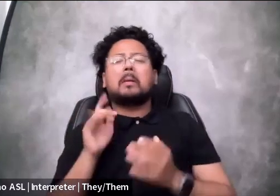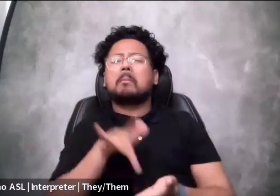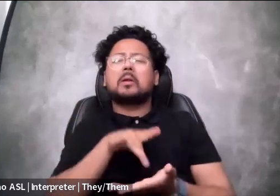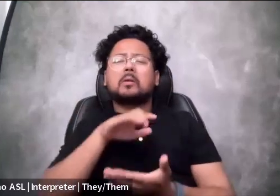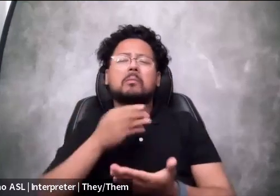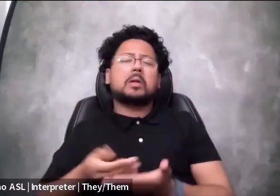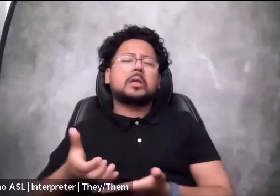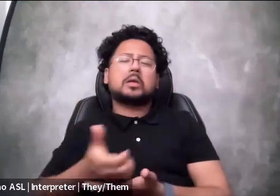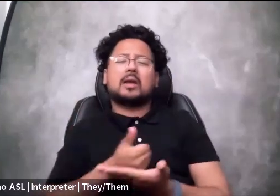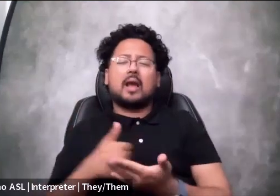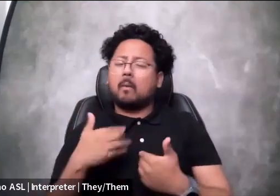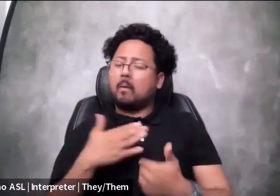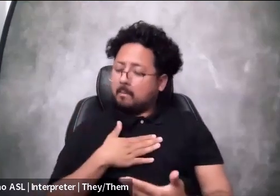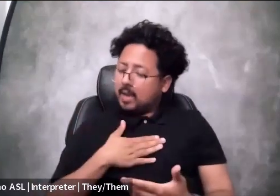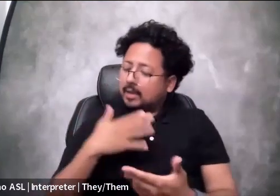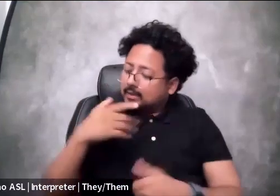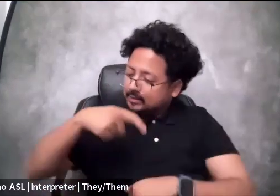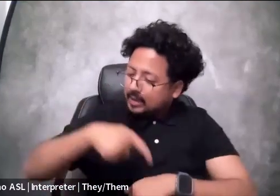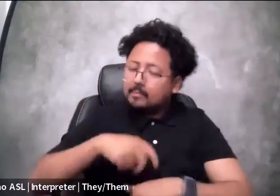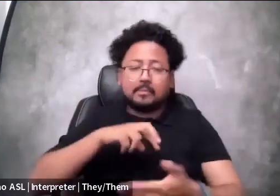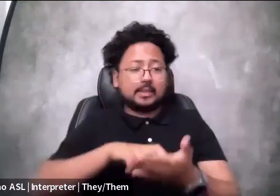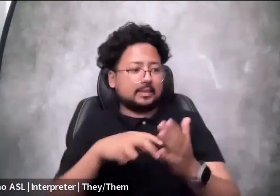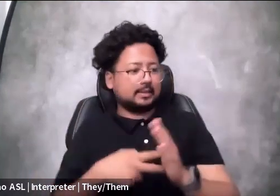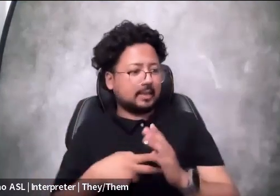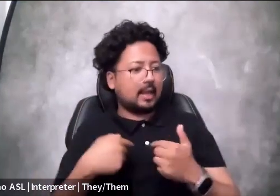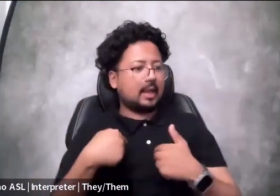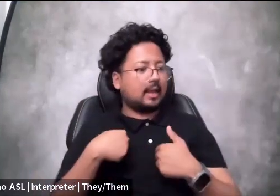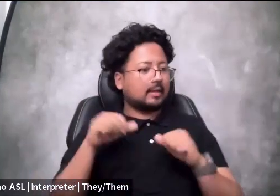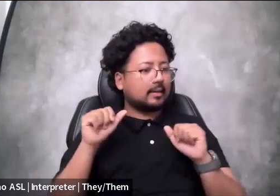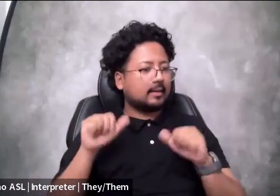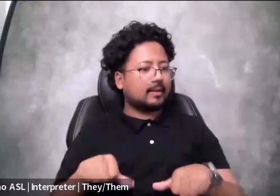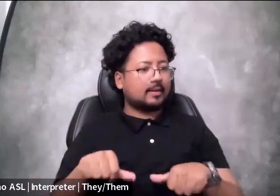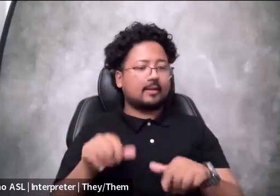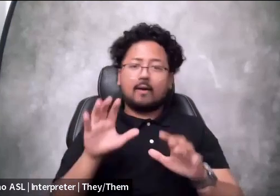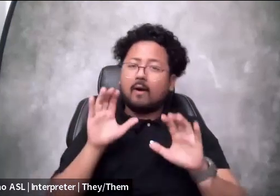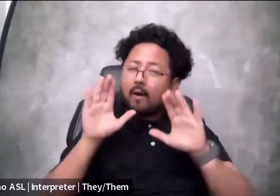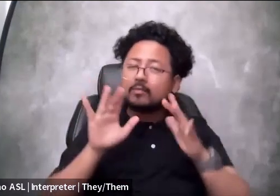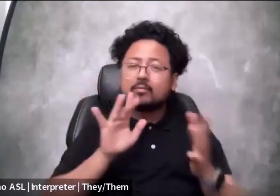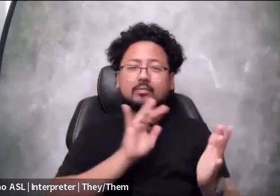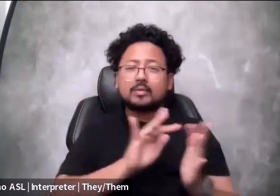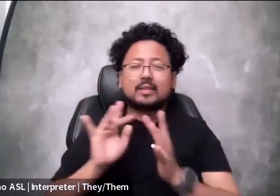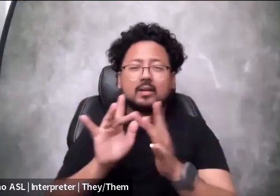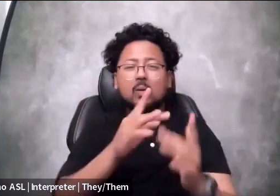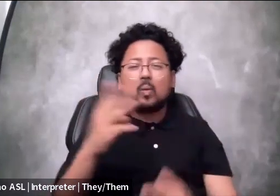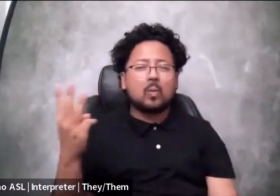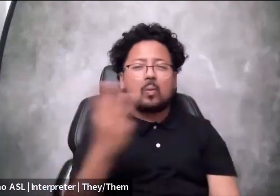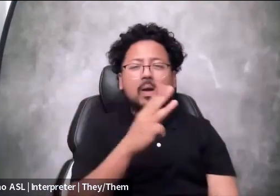I want to have my time and it means that I get to, I have amazing connections here in western Massachusetts I get to,